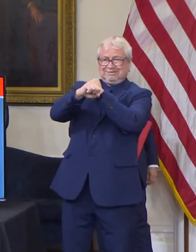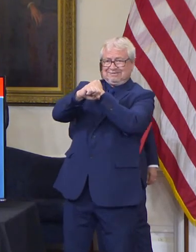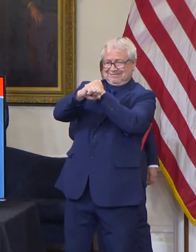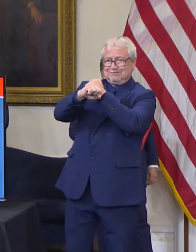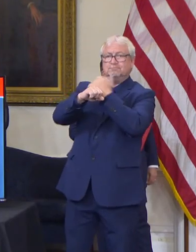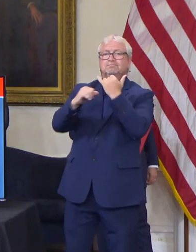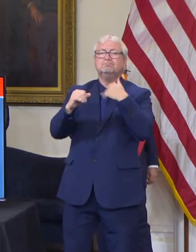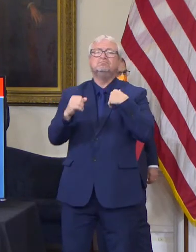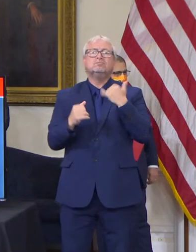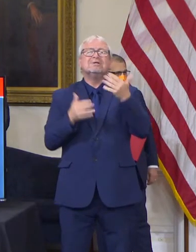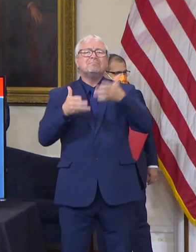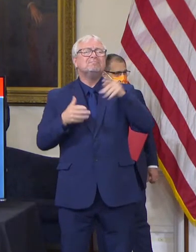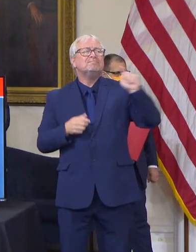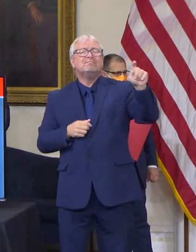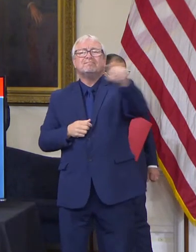. We are working to get more of those last remaining 16.